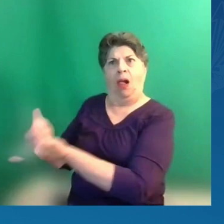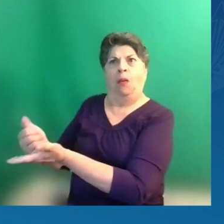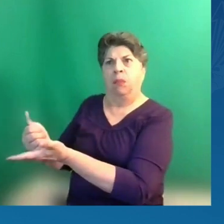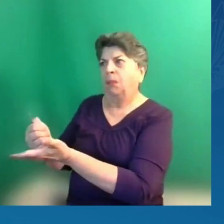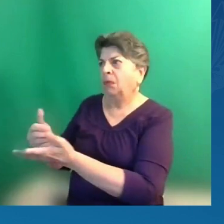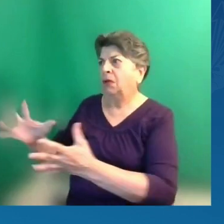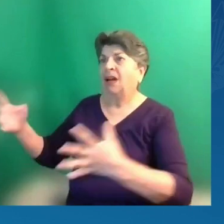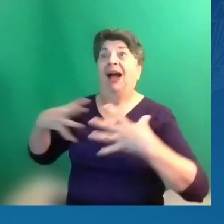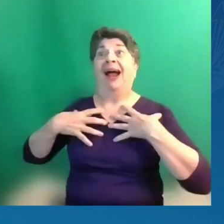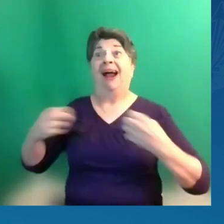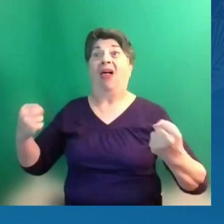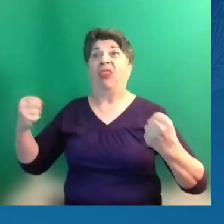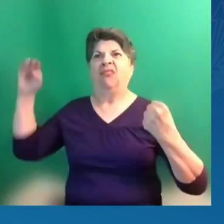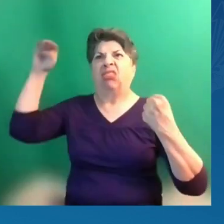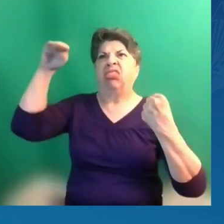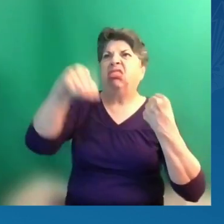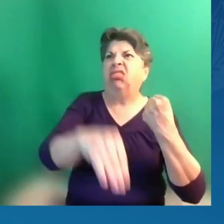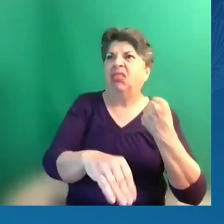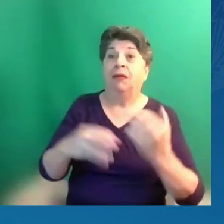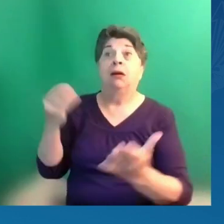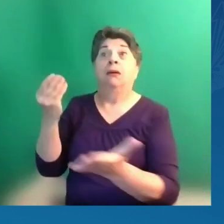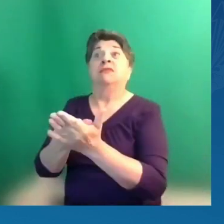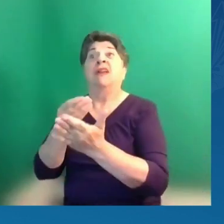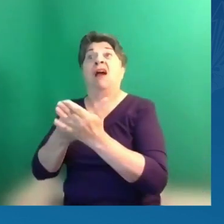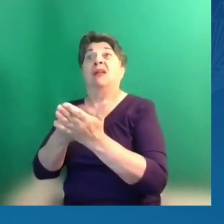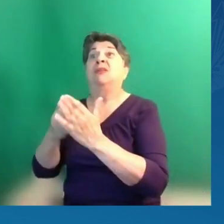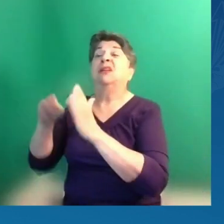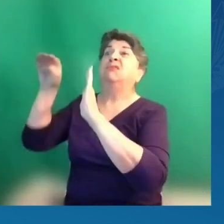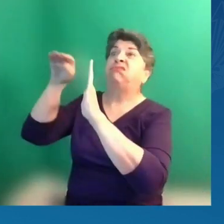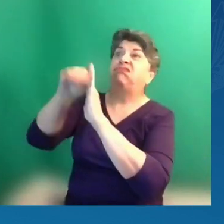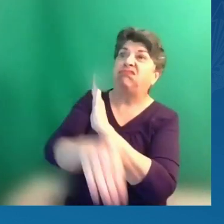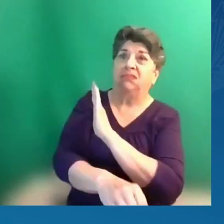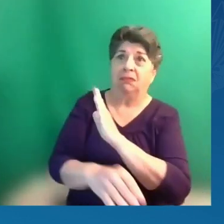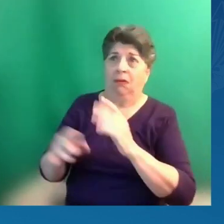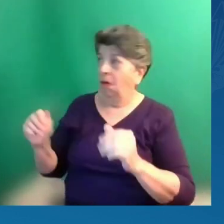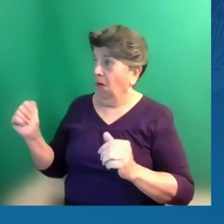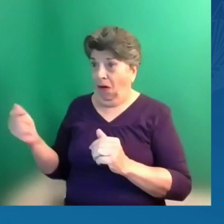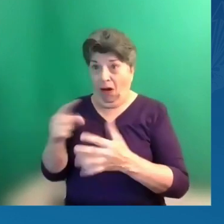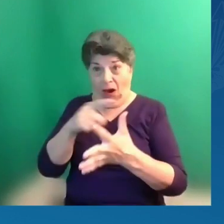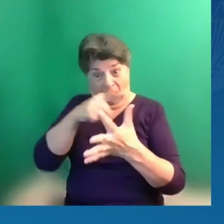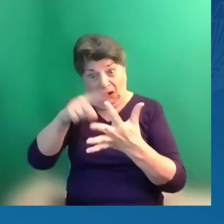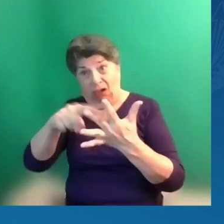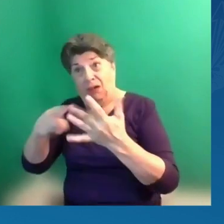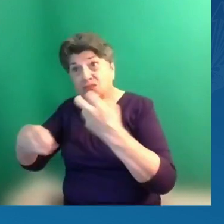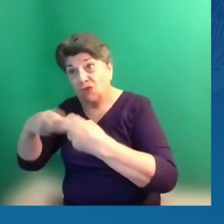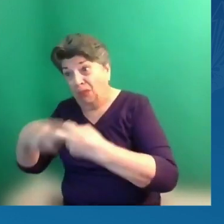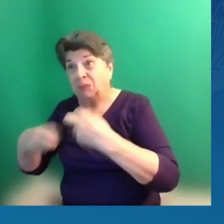can lead to mass migration, which can put significant pressure on neighboring communities.